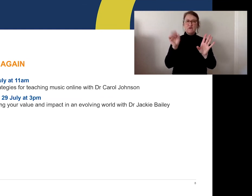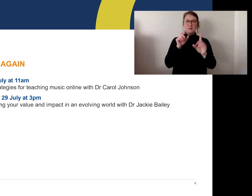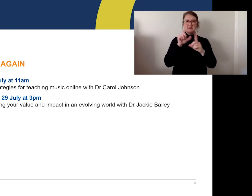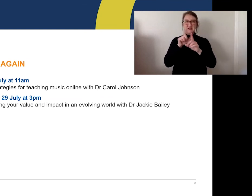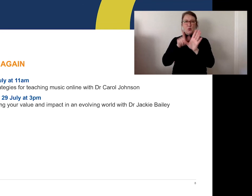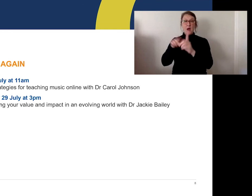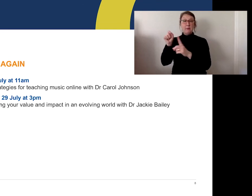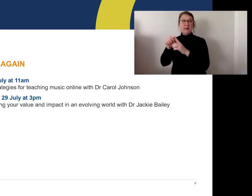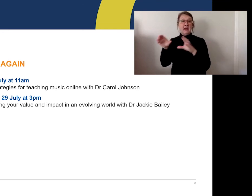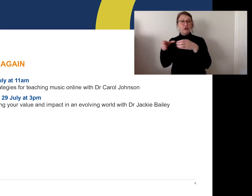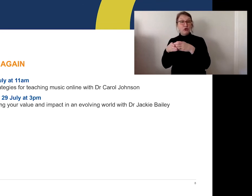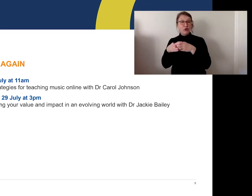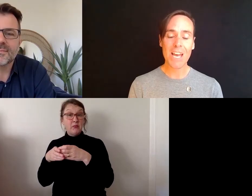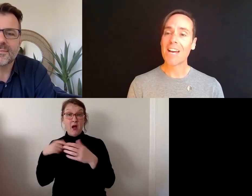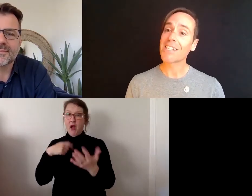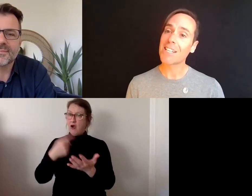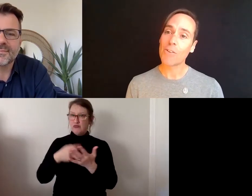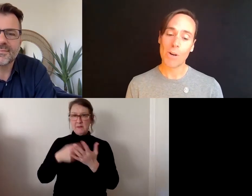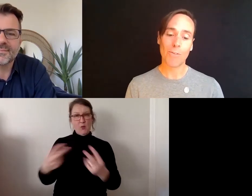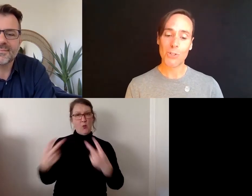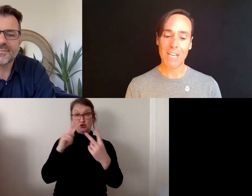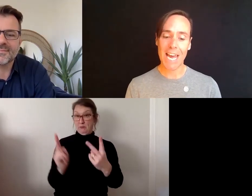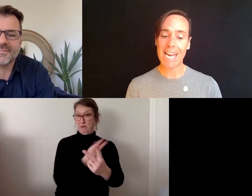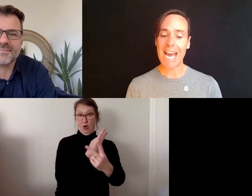for you to join us for both of those. Thanks, everyone, for today.